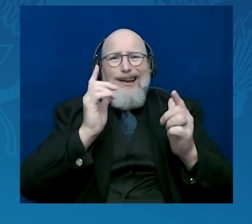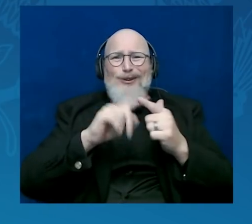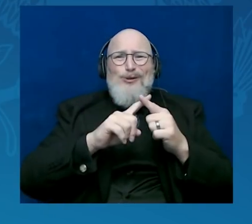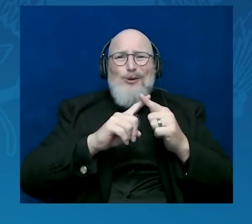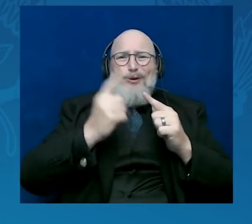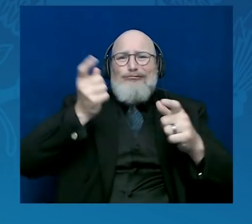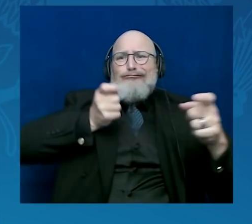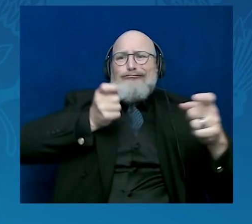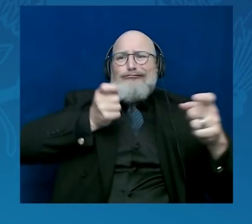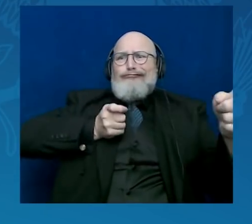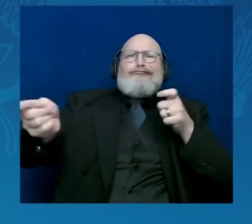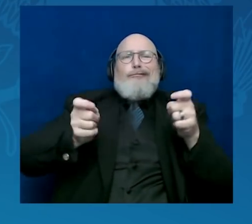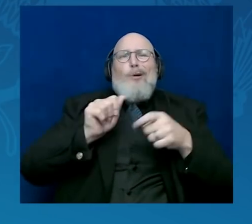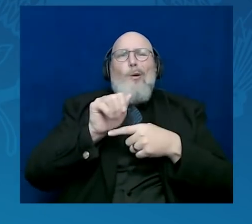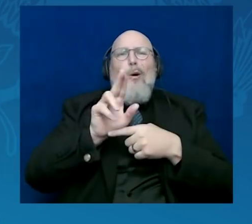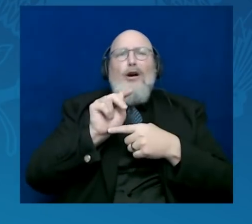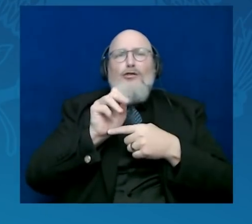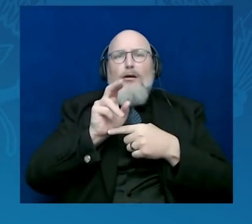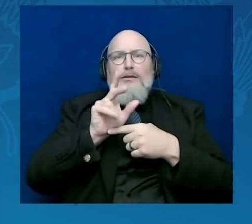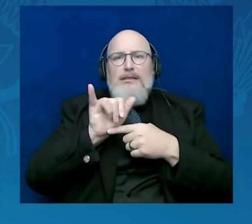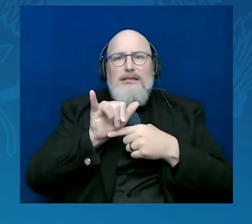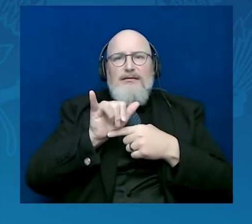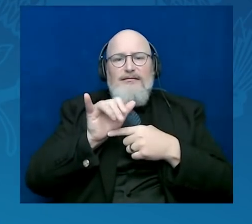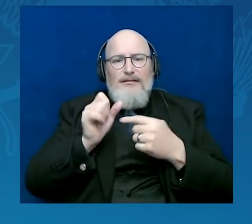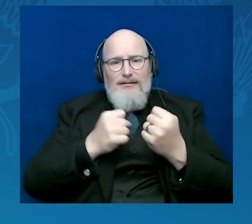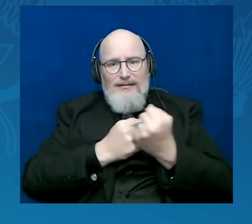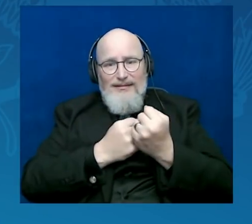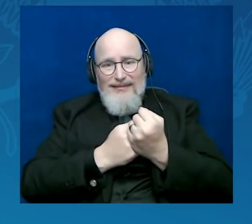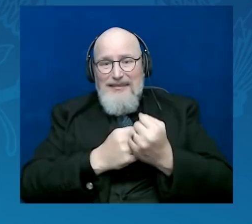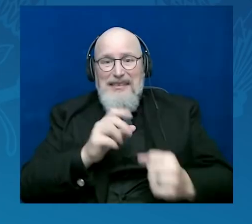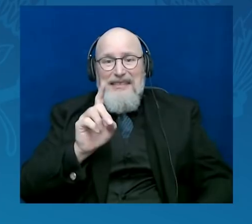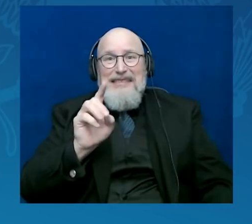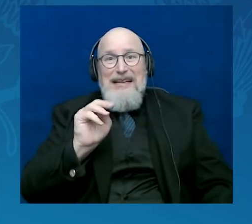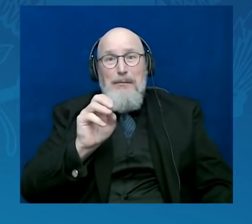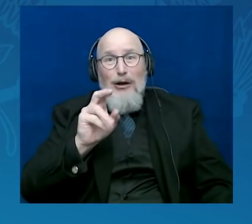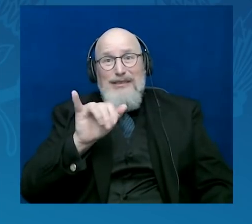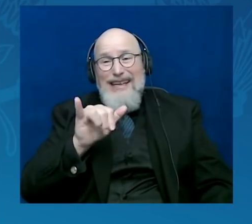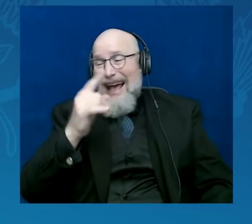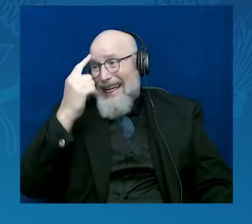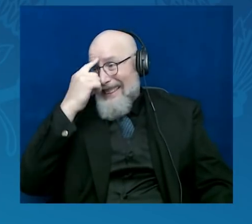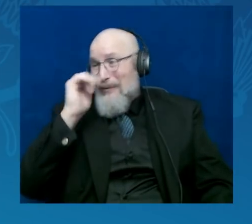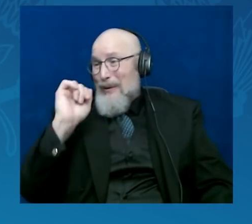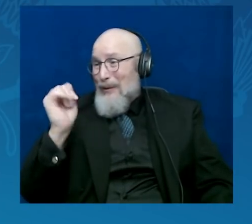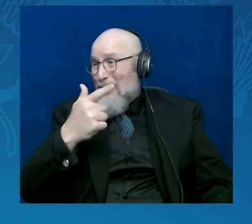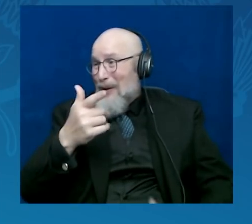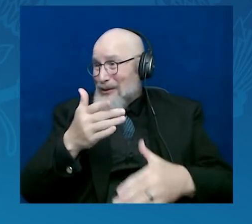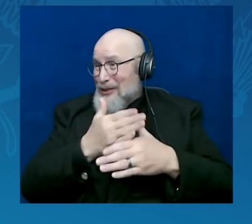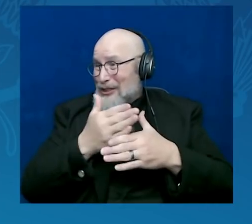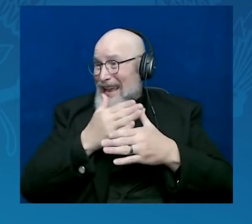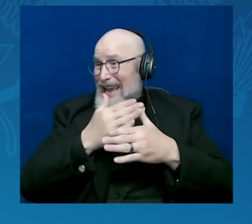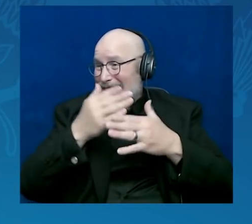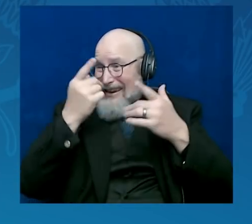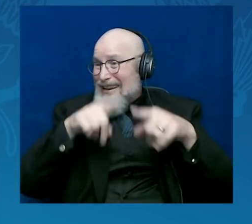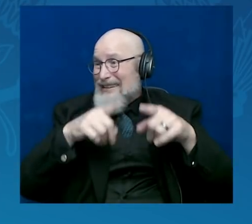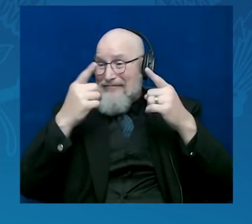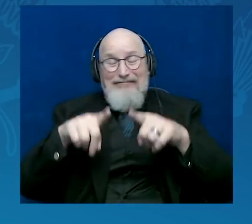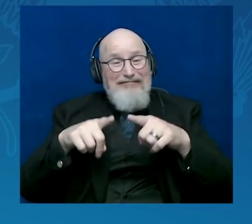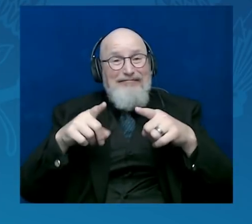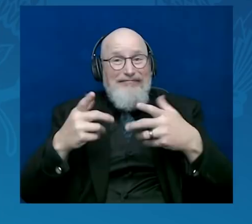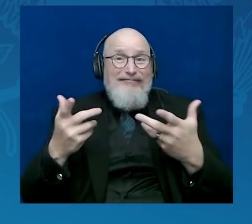I'm going to always bet on democracies. I think all of us here share that in common. And it is a reflection of, again,